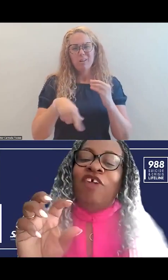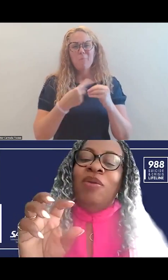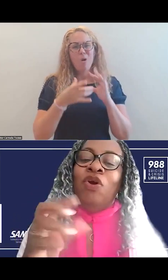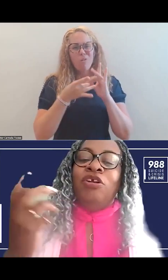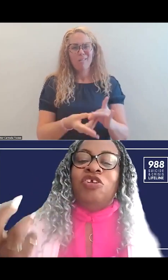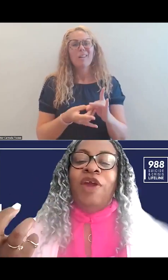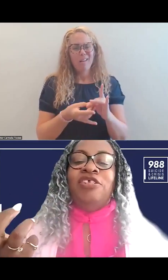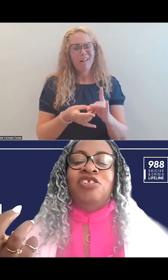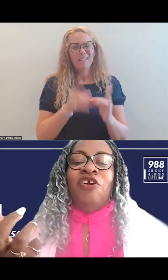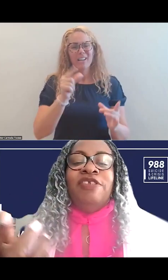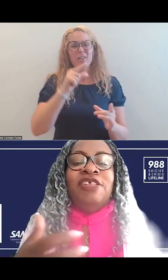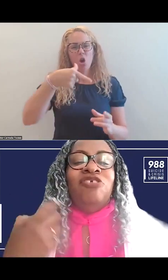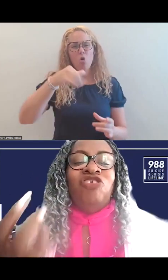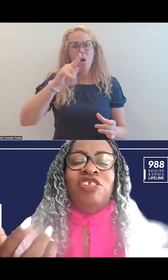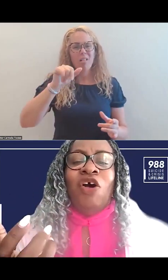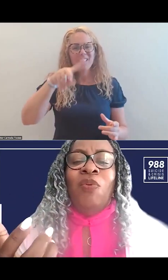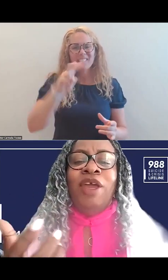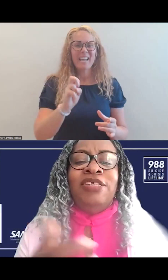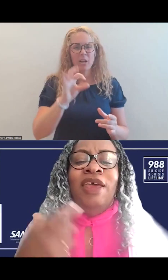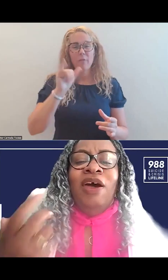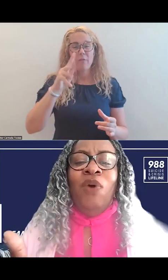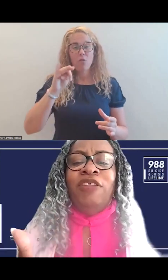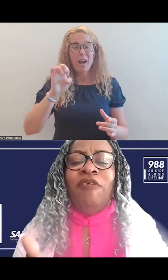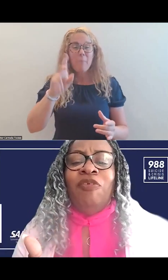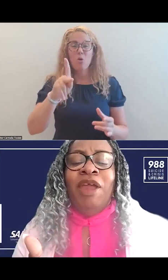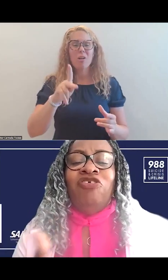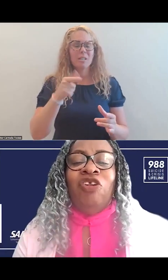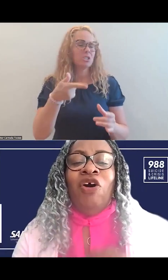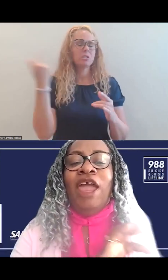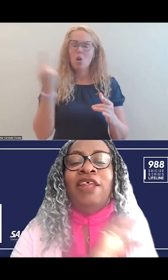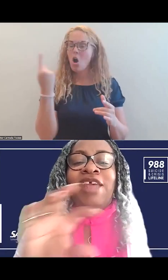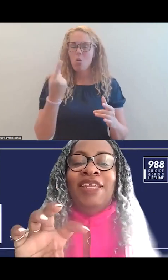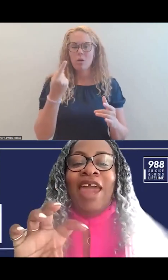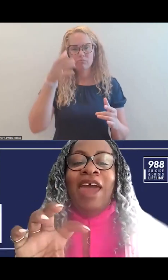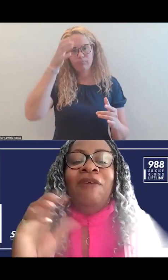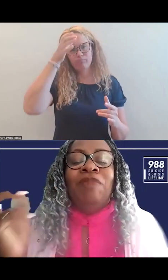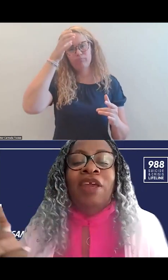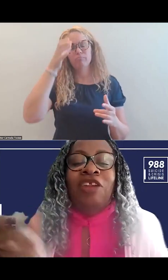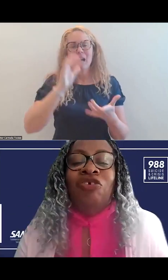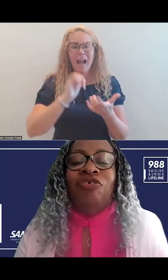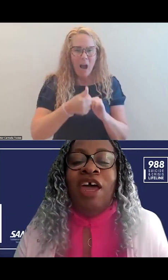FRAMEWORK. SHE IS A WEALTH OF INFORMATION WITH DATA AND USE THAT